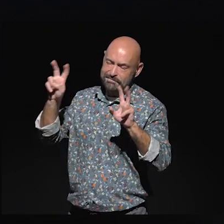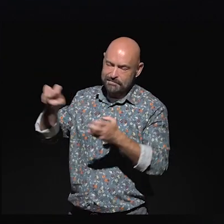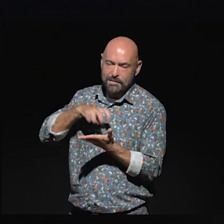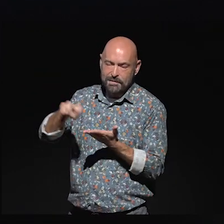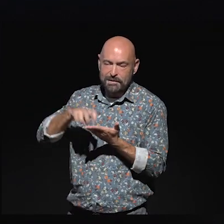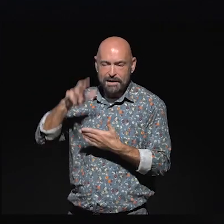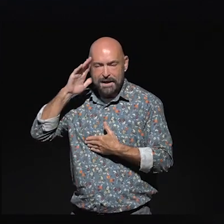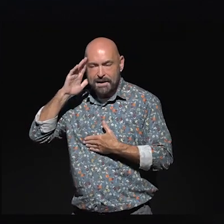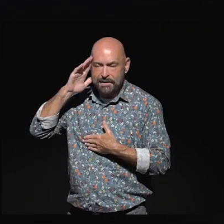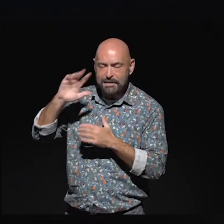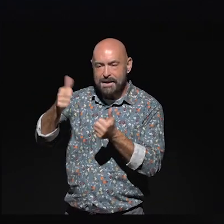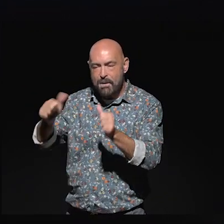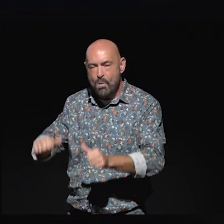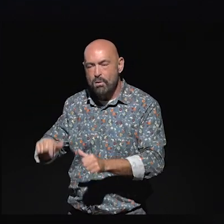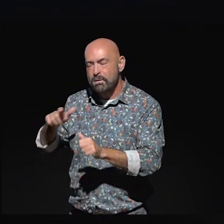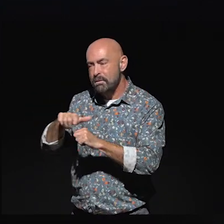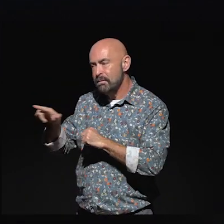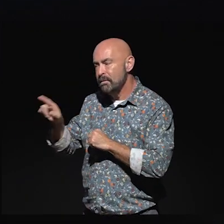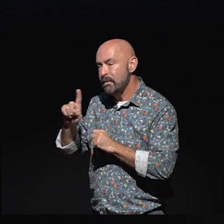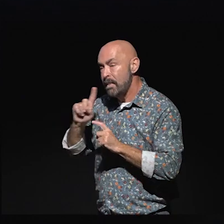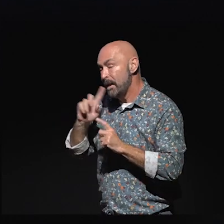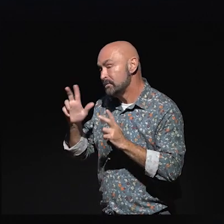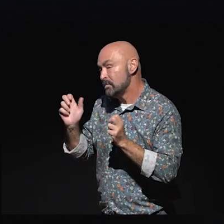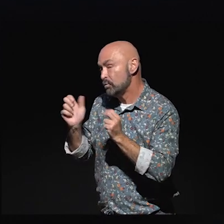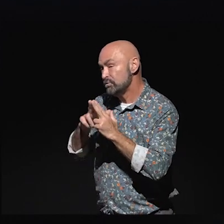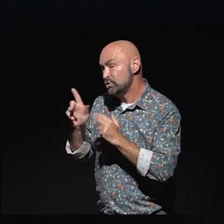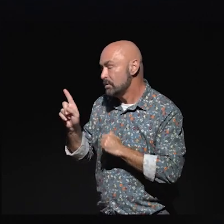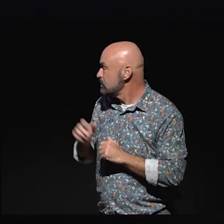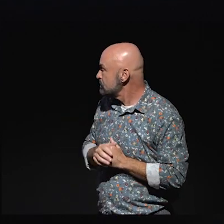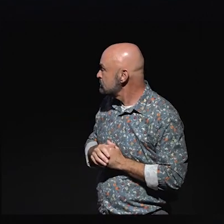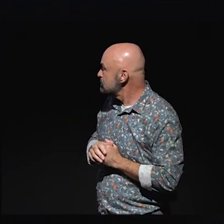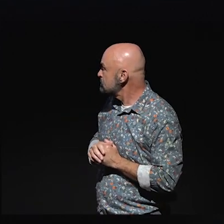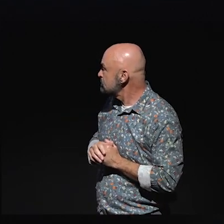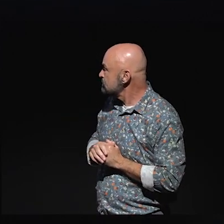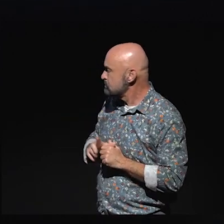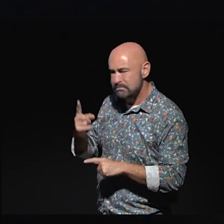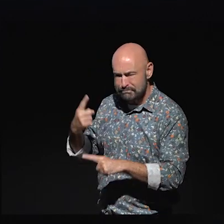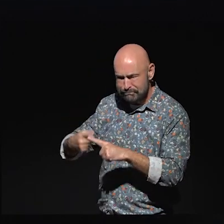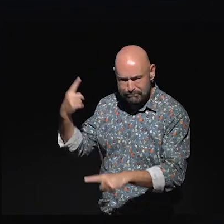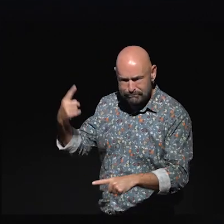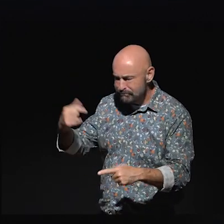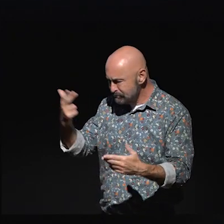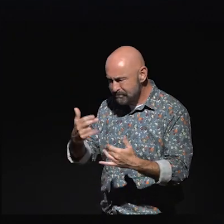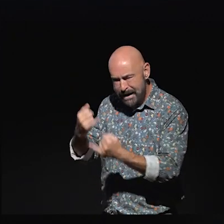in Parisian high society. And that, as I say, he does very quickly at the last moment,